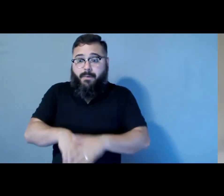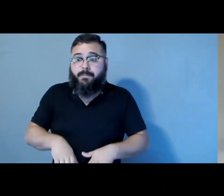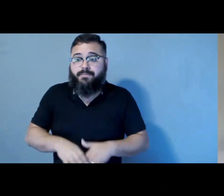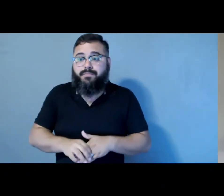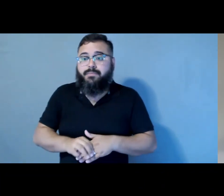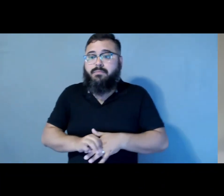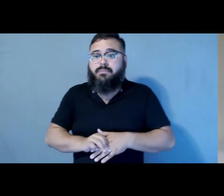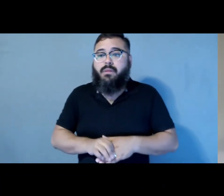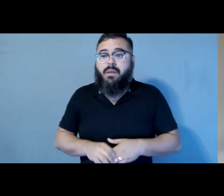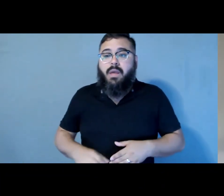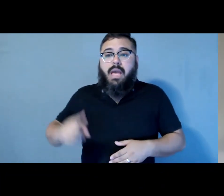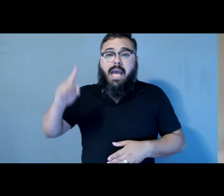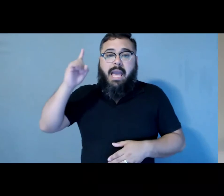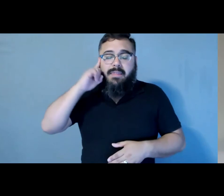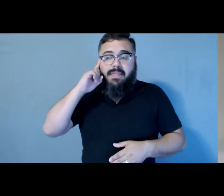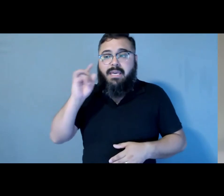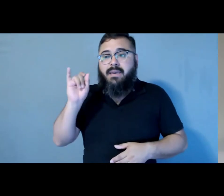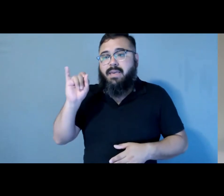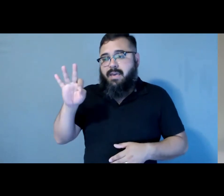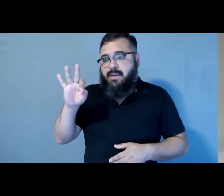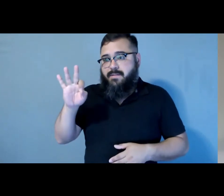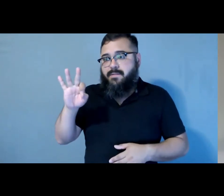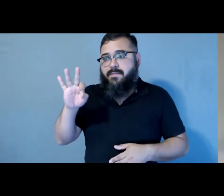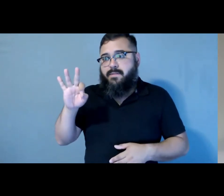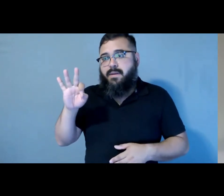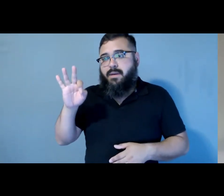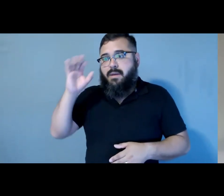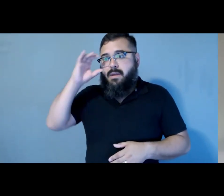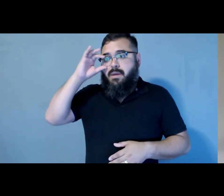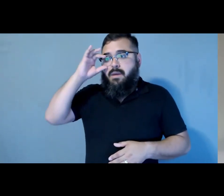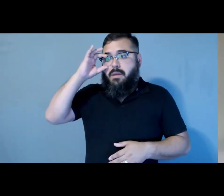whether or not the person could have accommodations in place